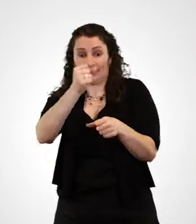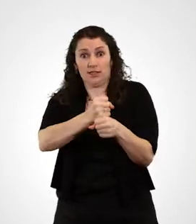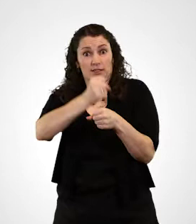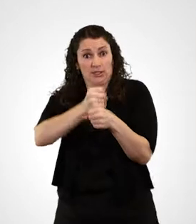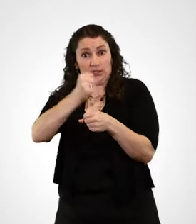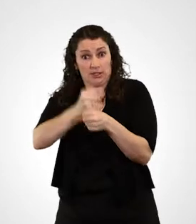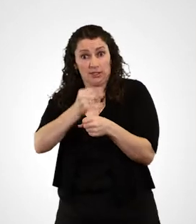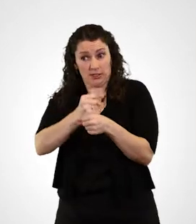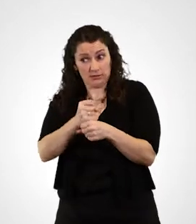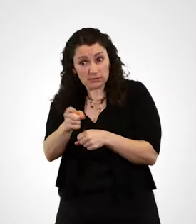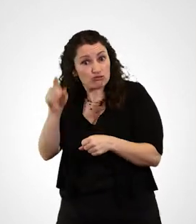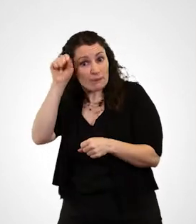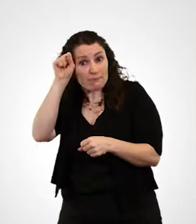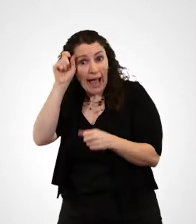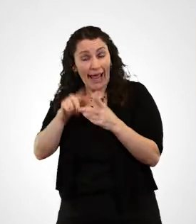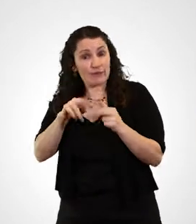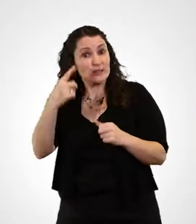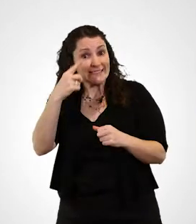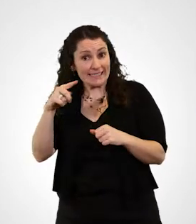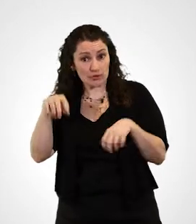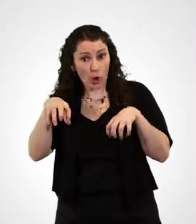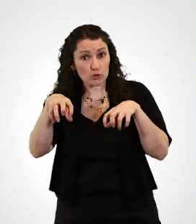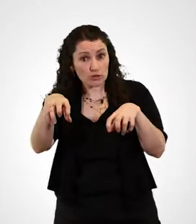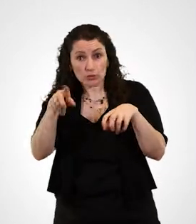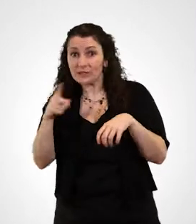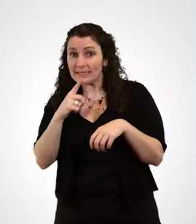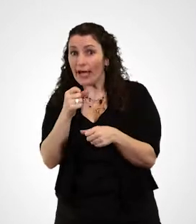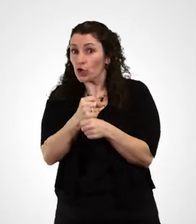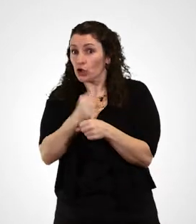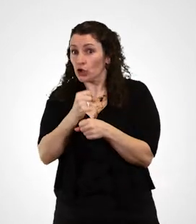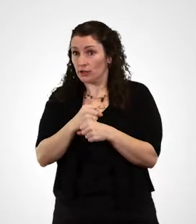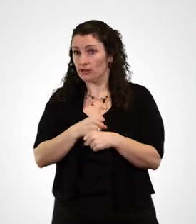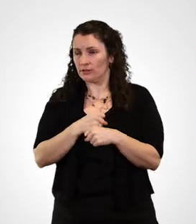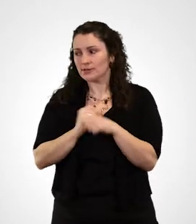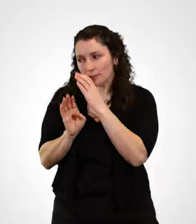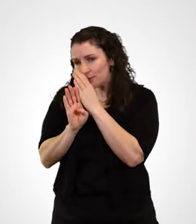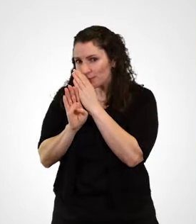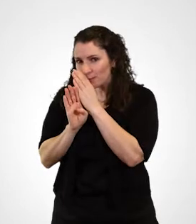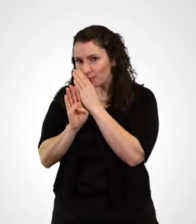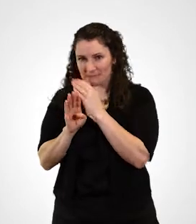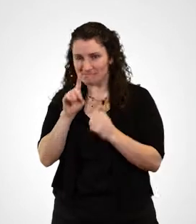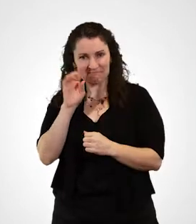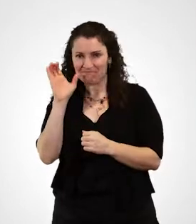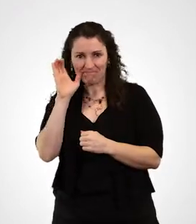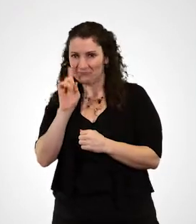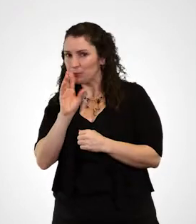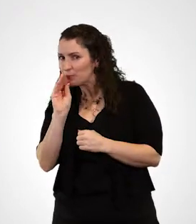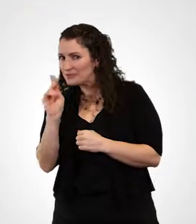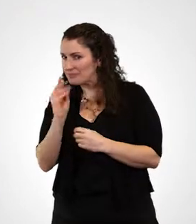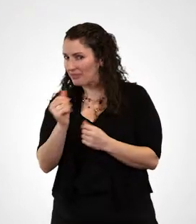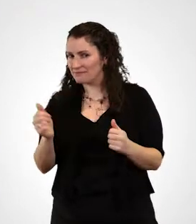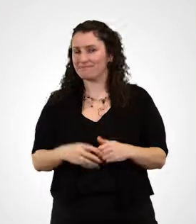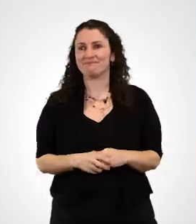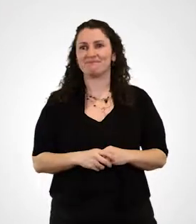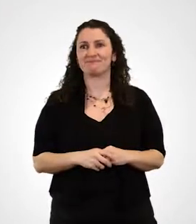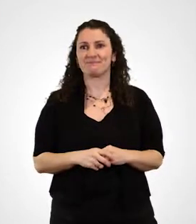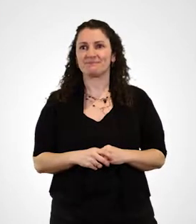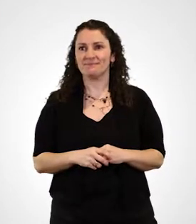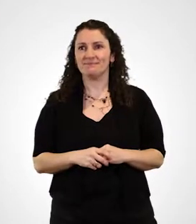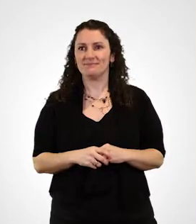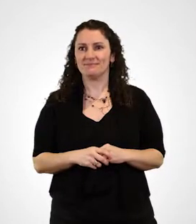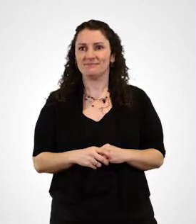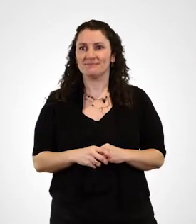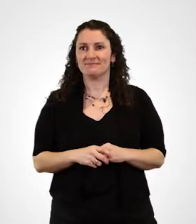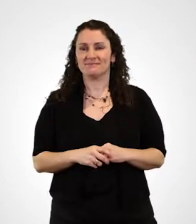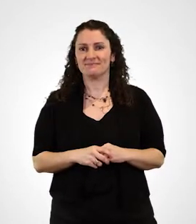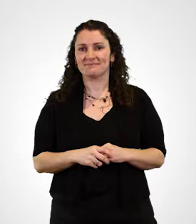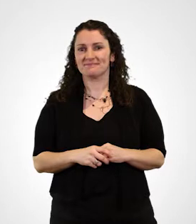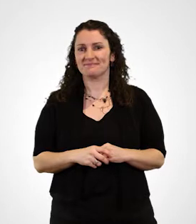So remember "g, g", right? Okay.